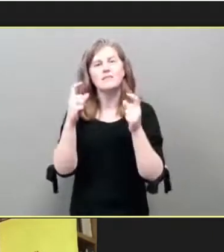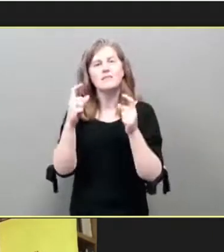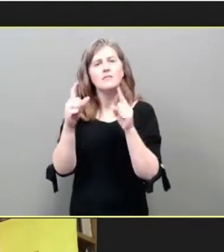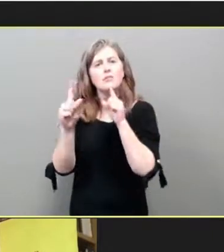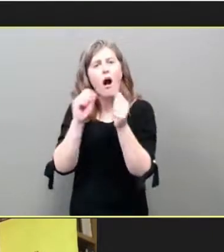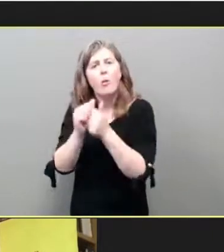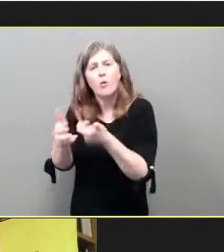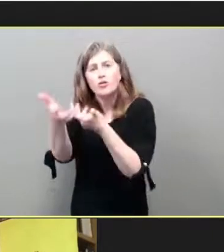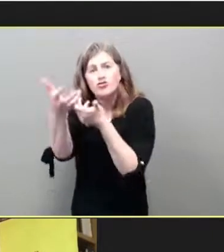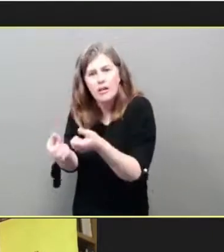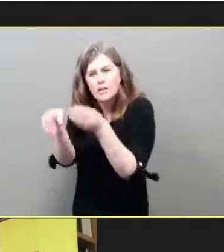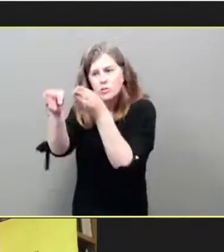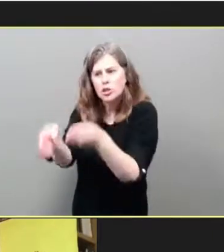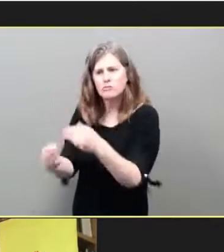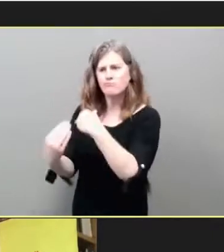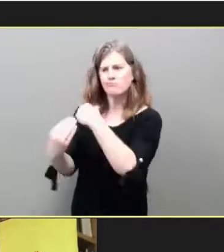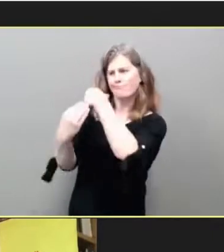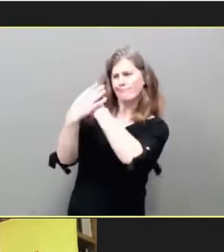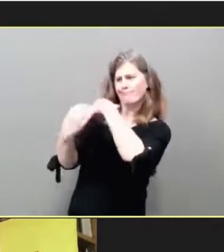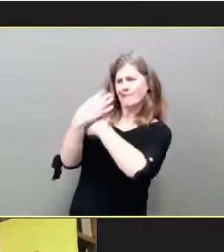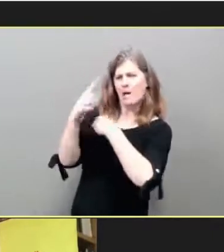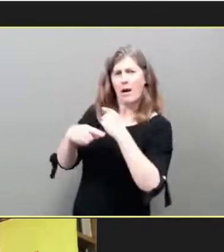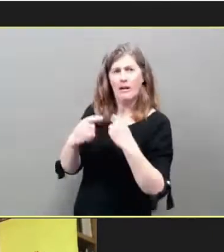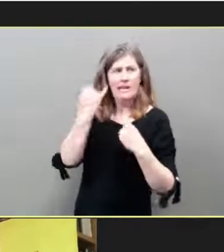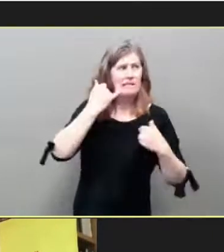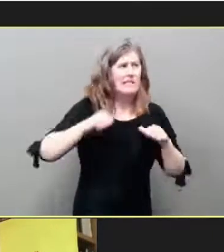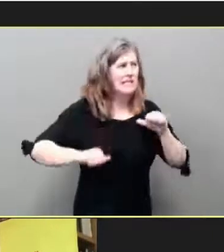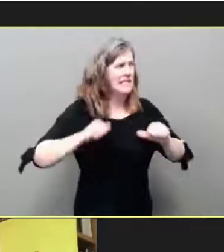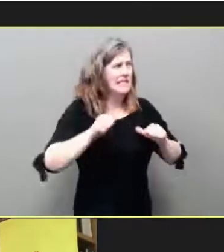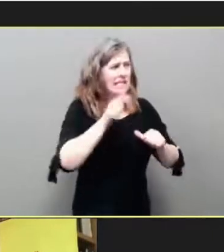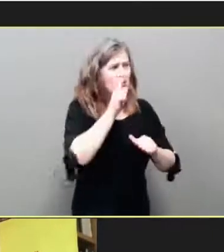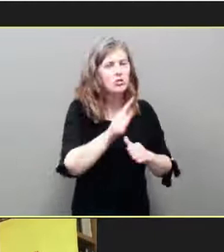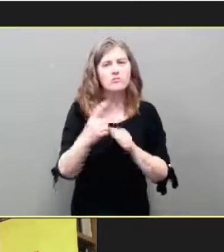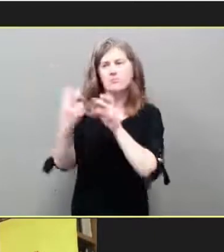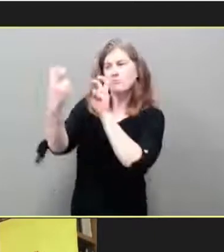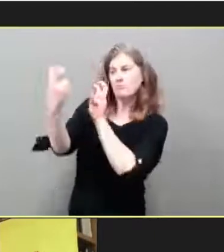about a vaccine if you haven't gotten it. And hopefully that trusted voice in